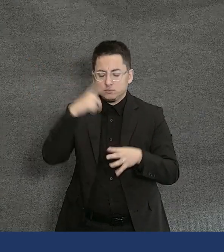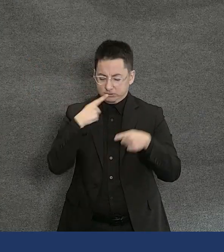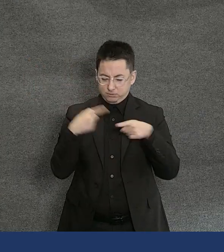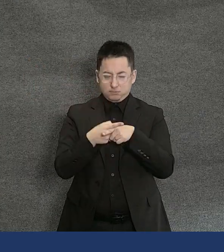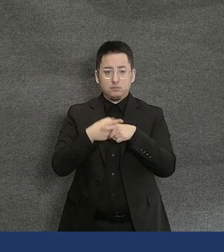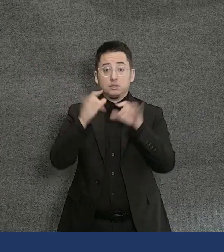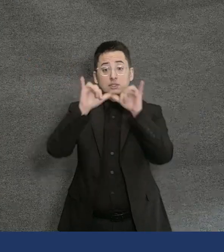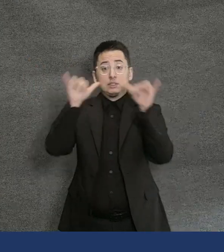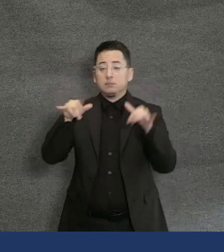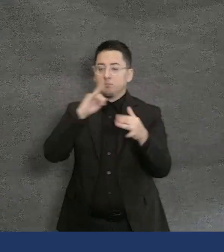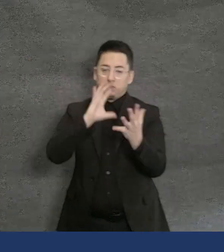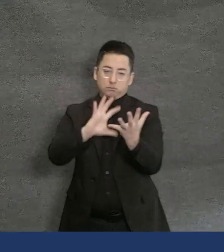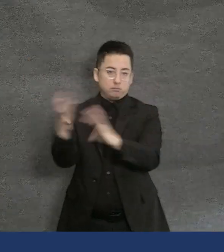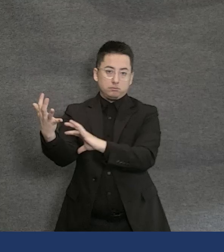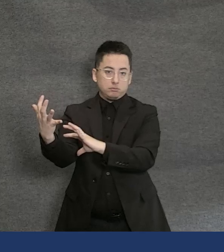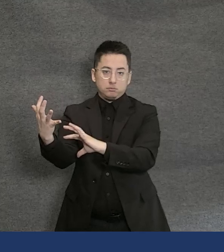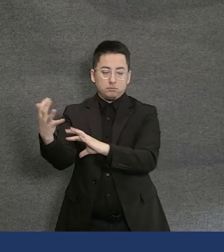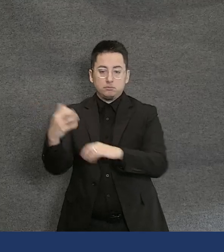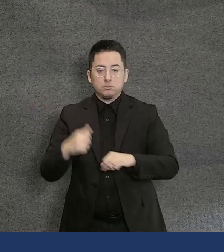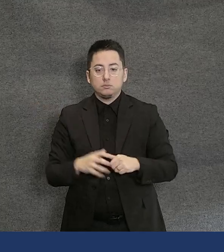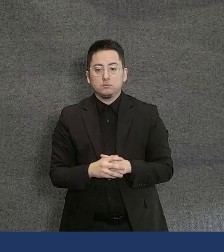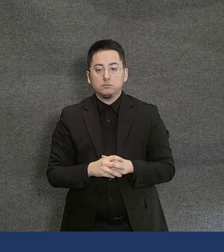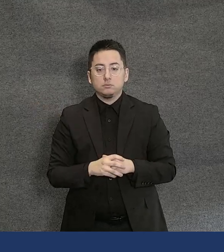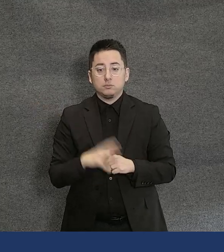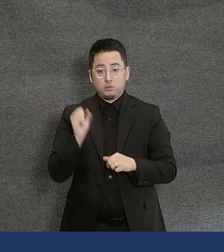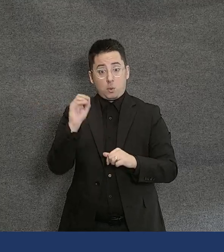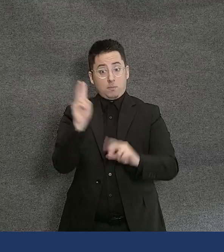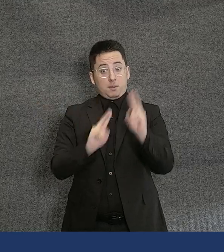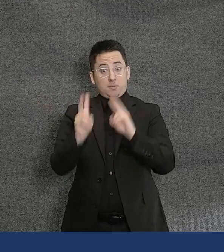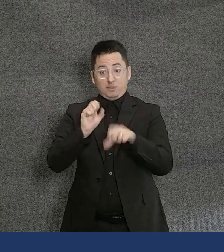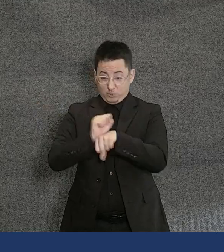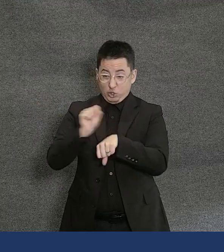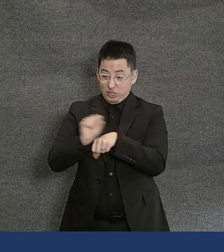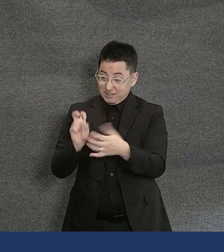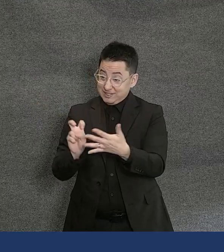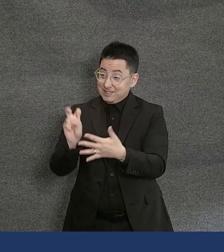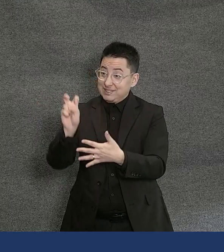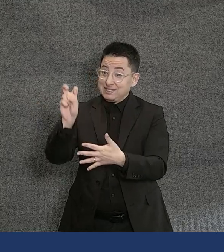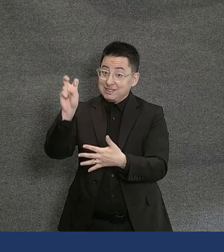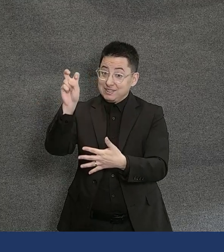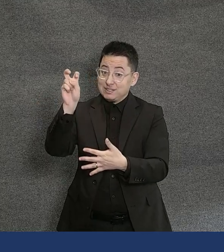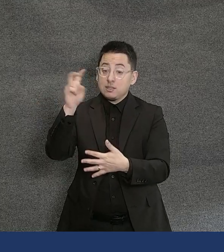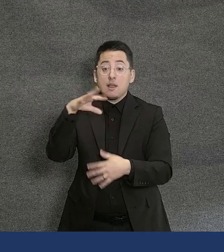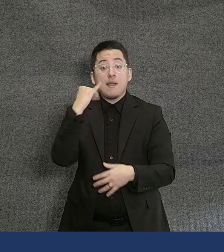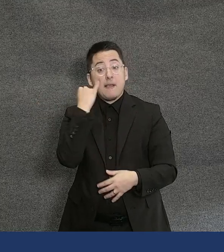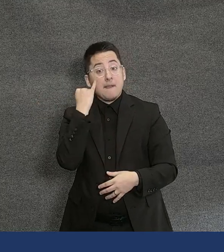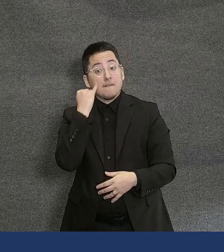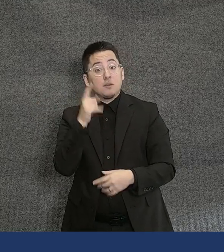And when we have people who move through and move up, we pave the way for others to join us in this work